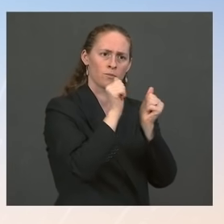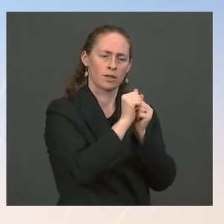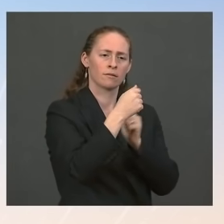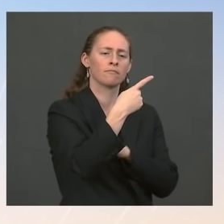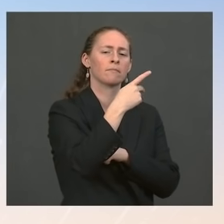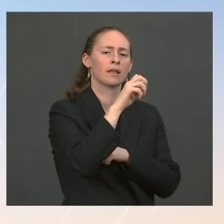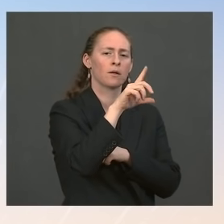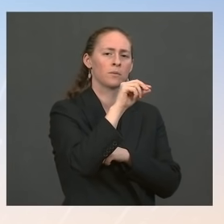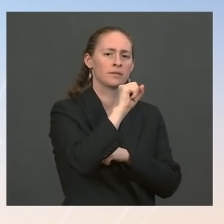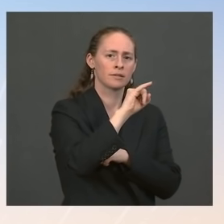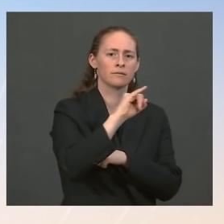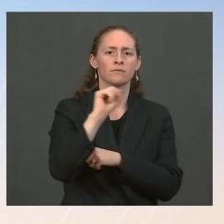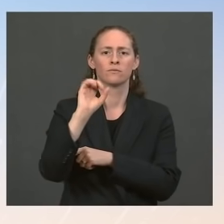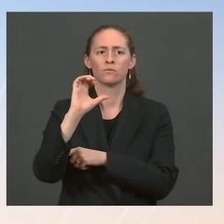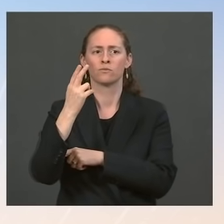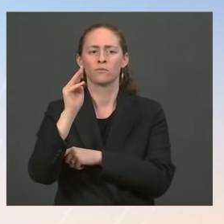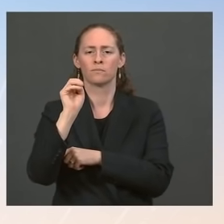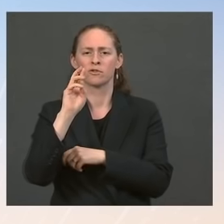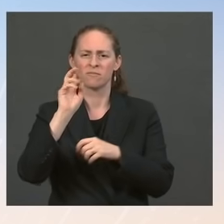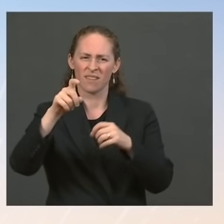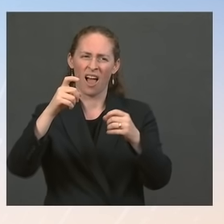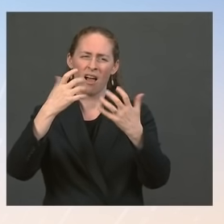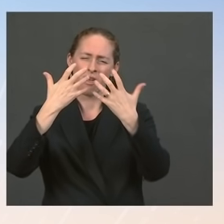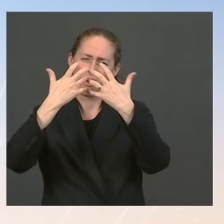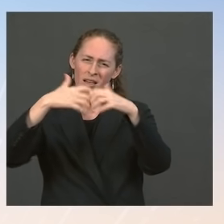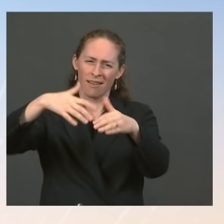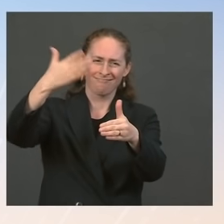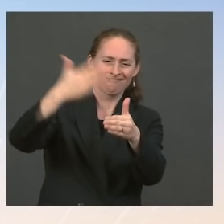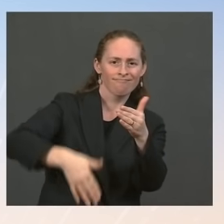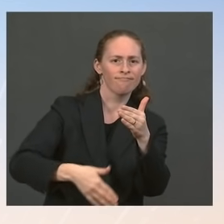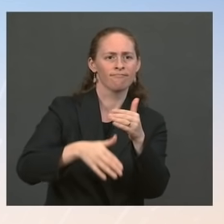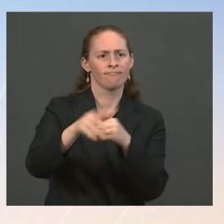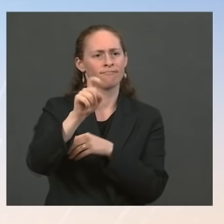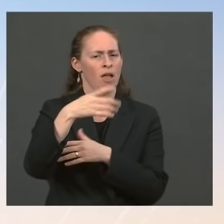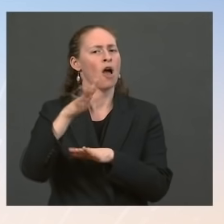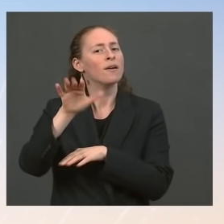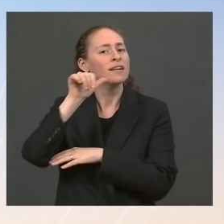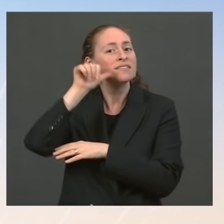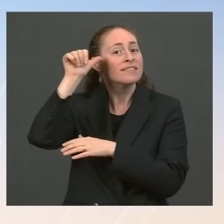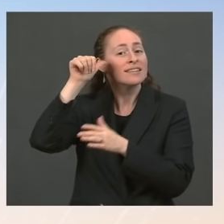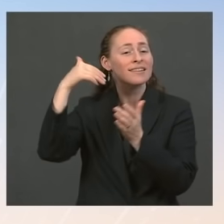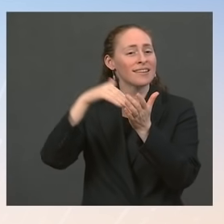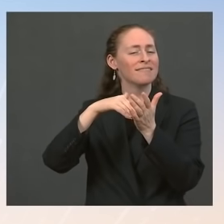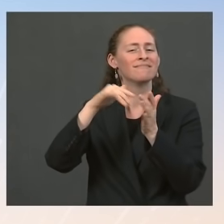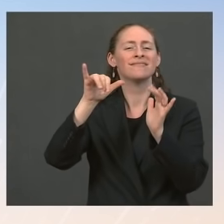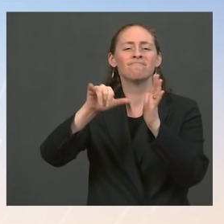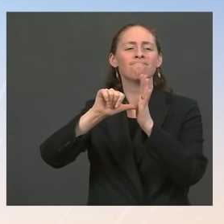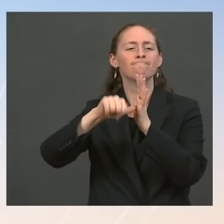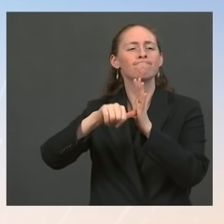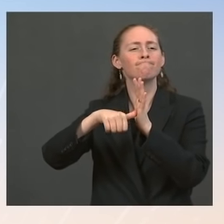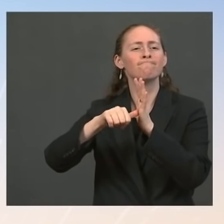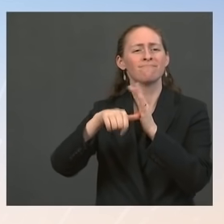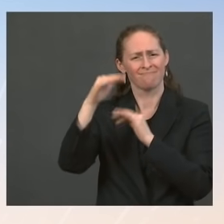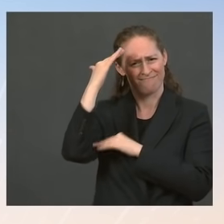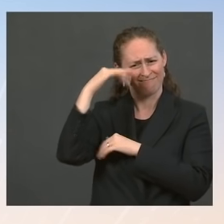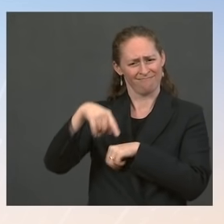They are all clear-headed -- I know I said this yesterday, but it's worth repeating -- about the challenge of what we're pressing to achieve this week.